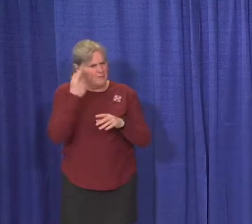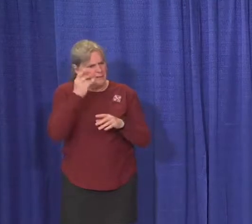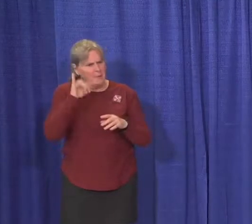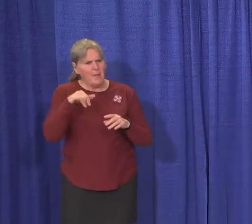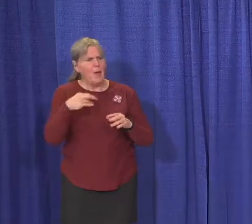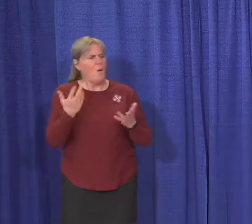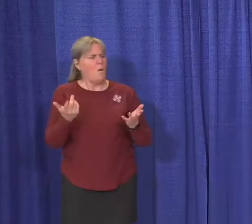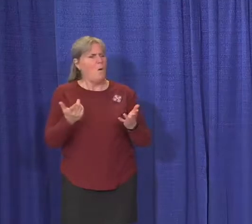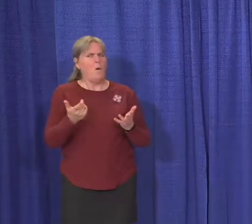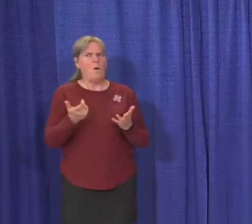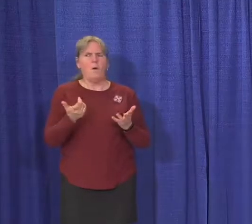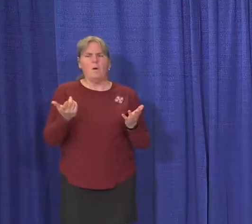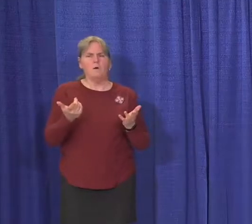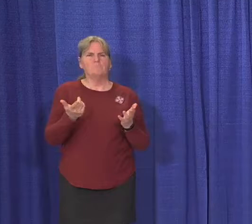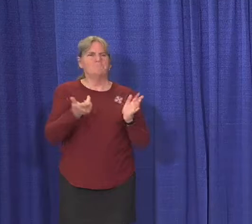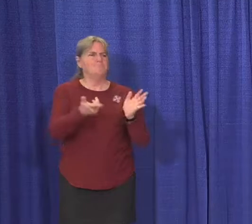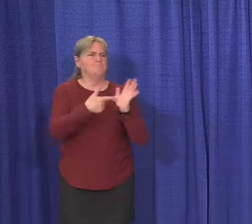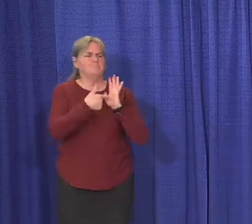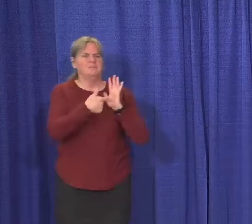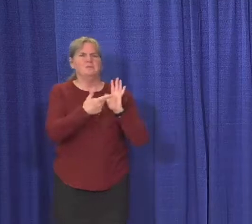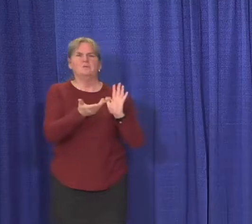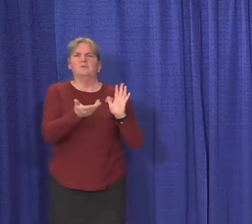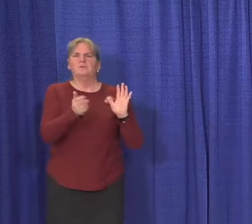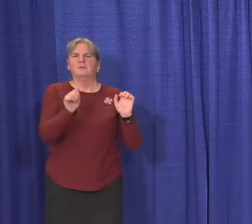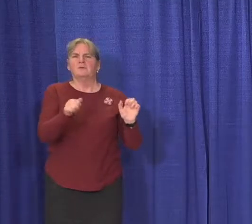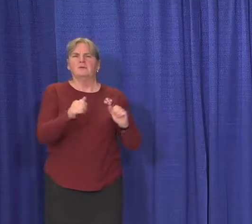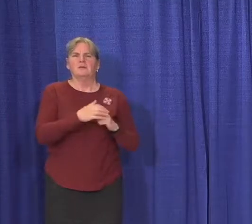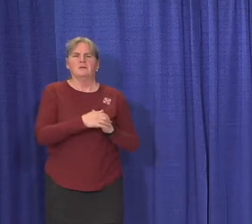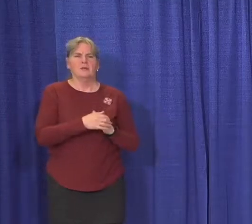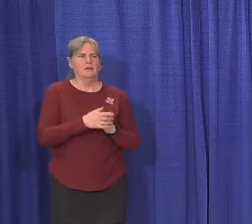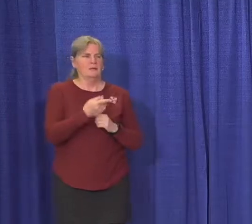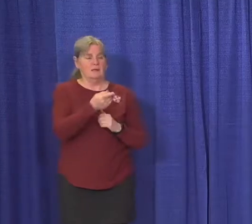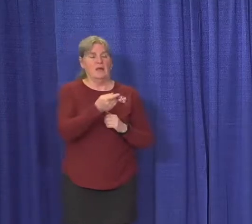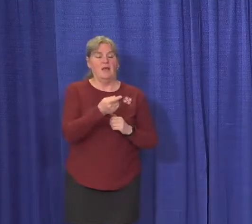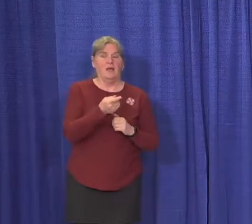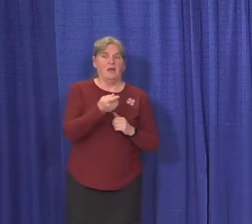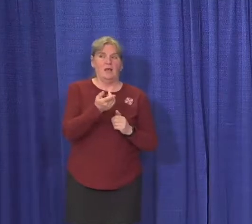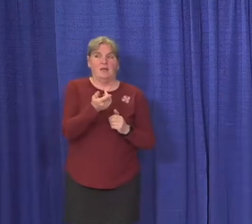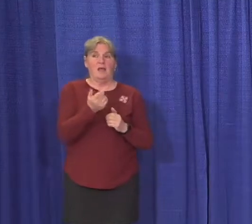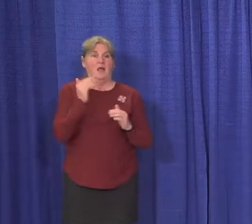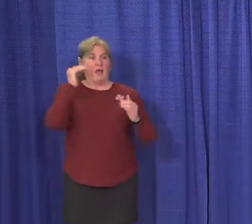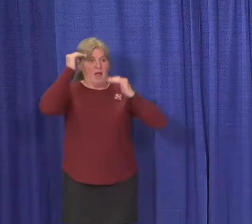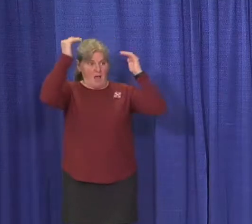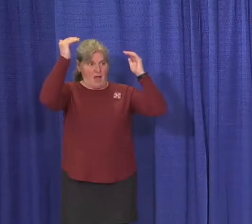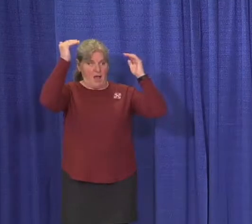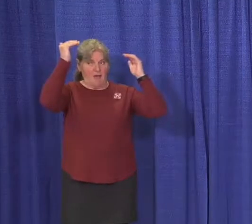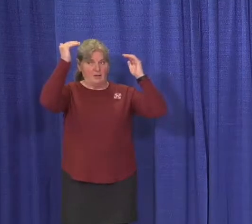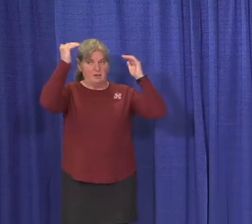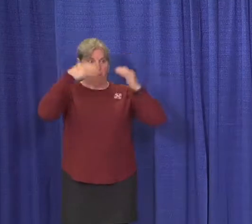underway and some of the logistics of getting these vaccinations?